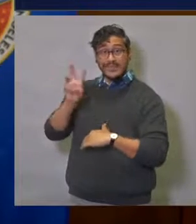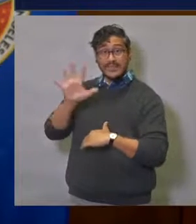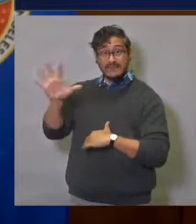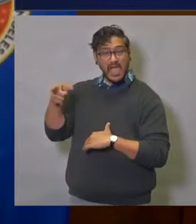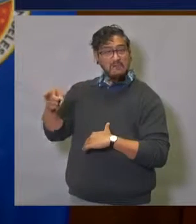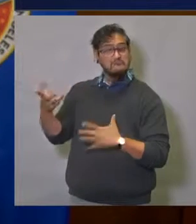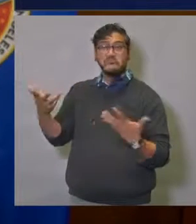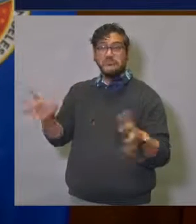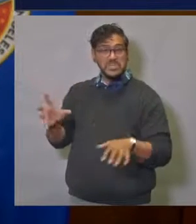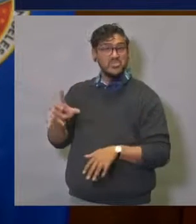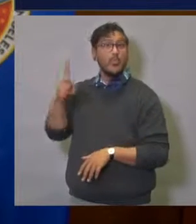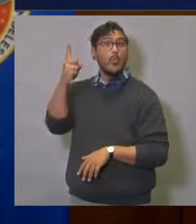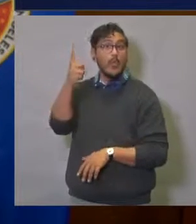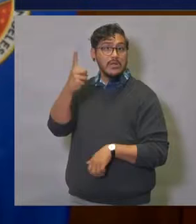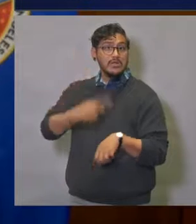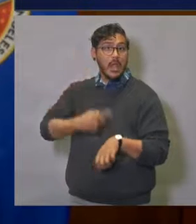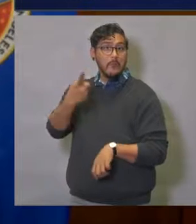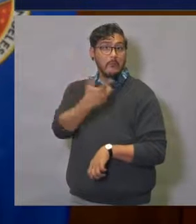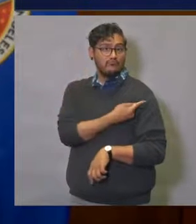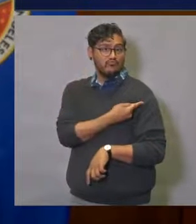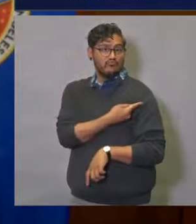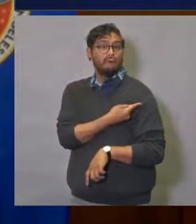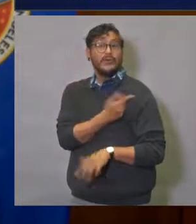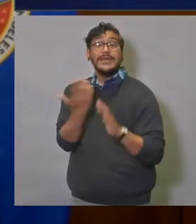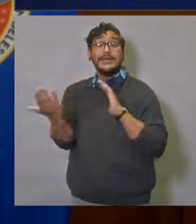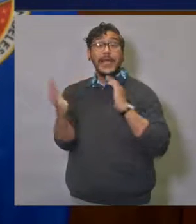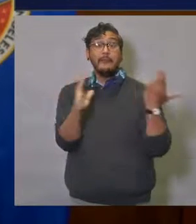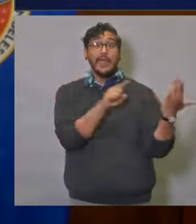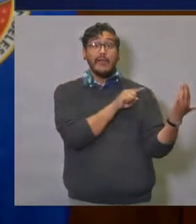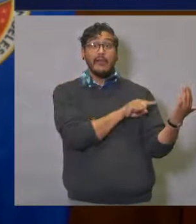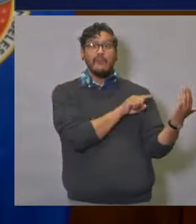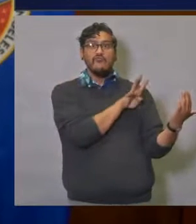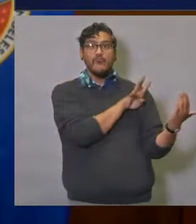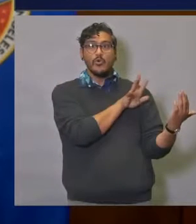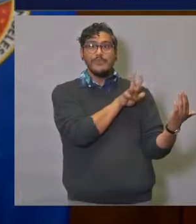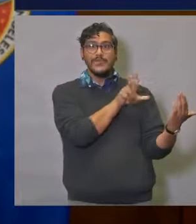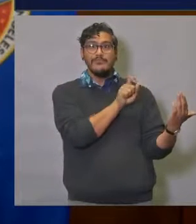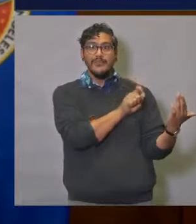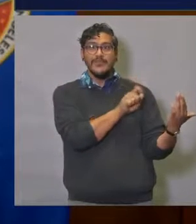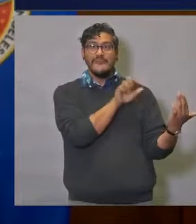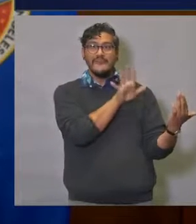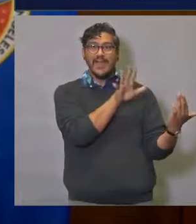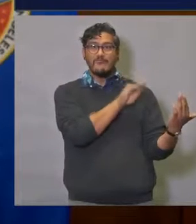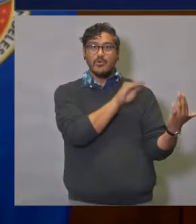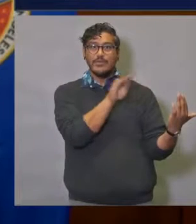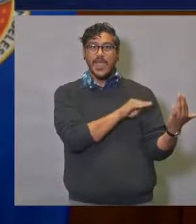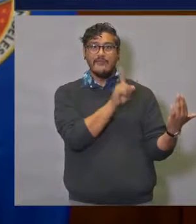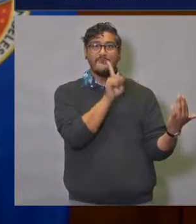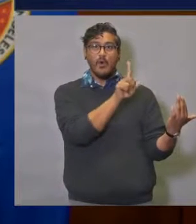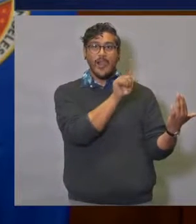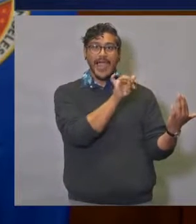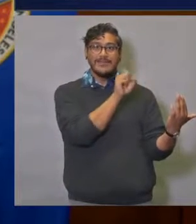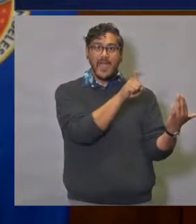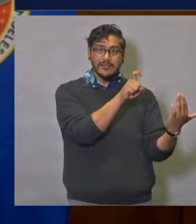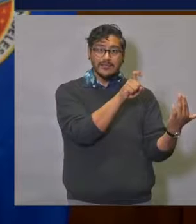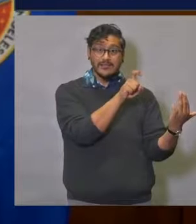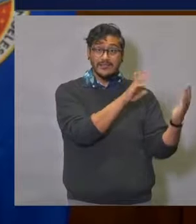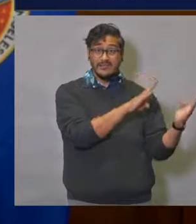RESIDENTS OVER THE AGE OF 65